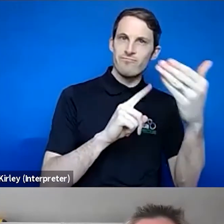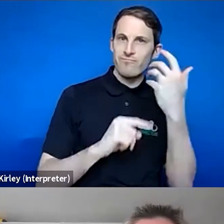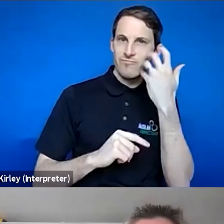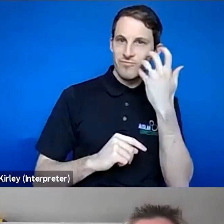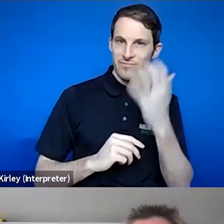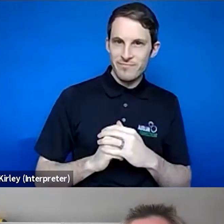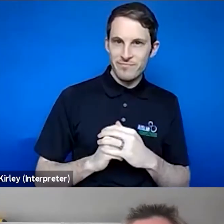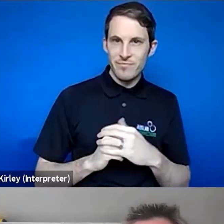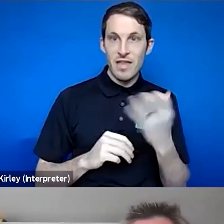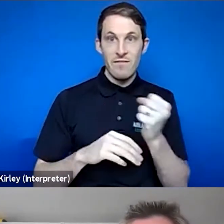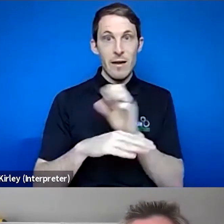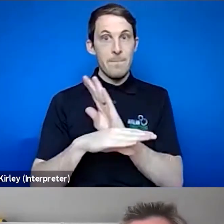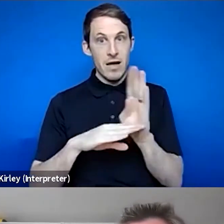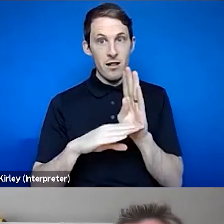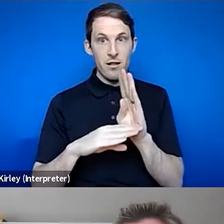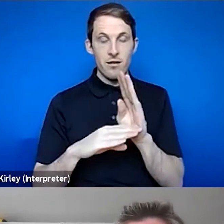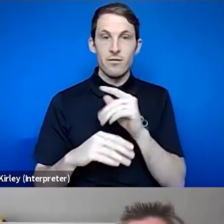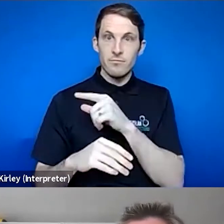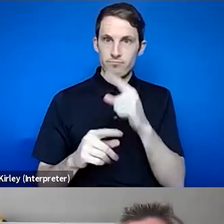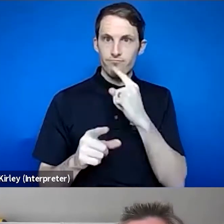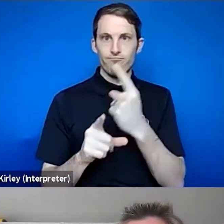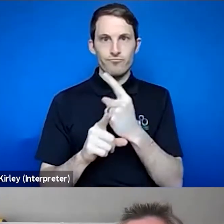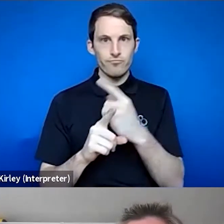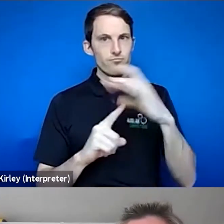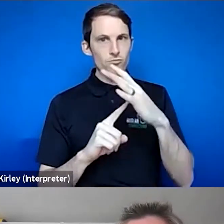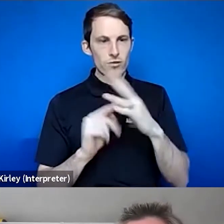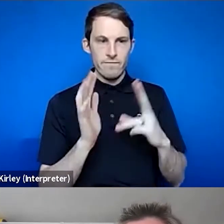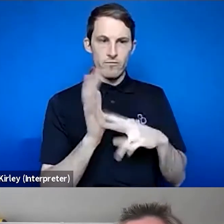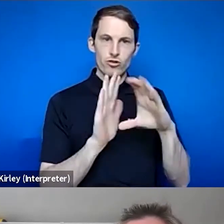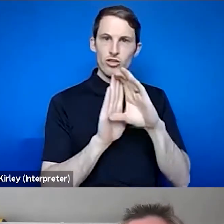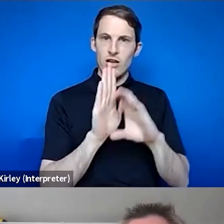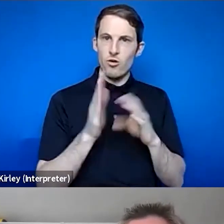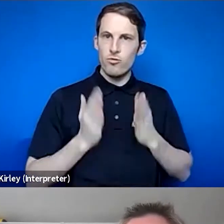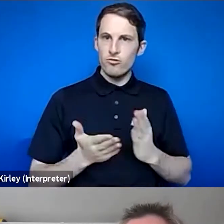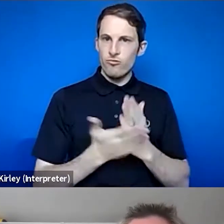affirmed just how valuable Victoria's Charter of Human Rights has proven to be as we have